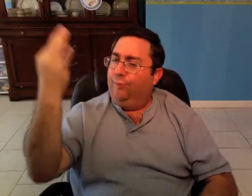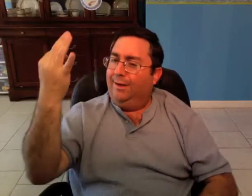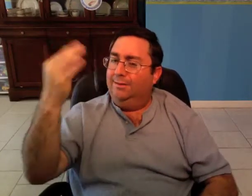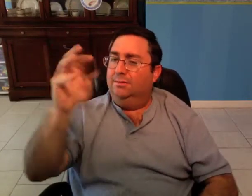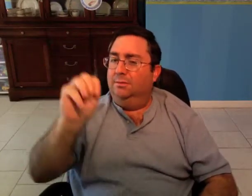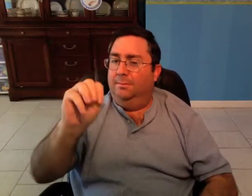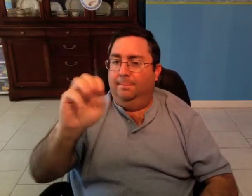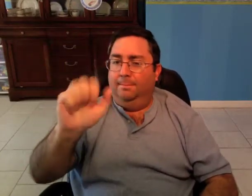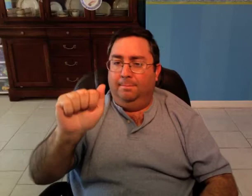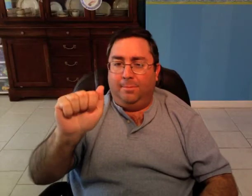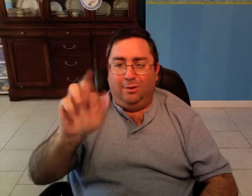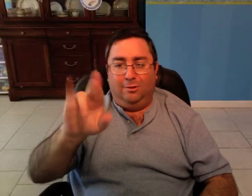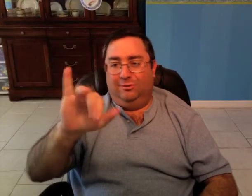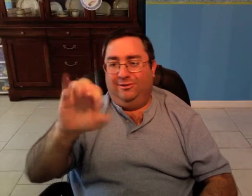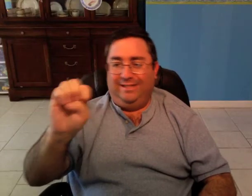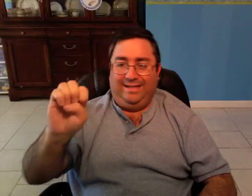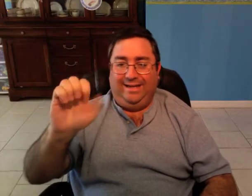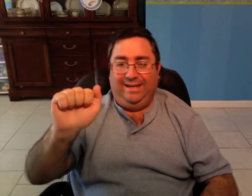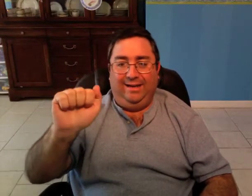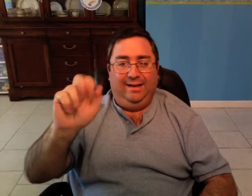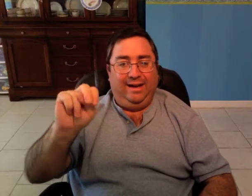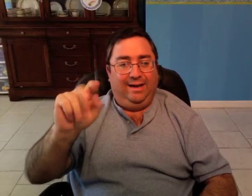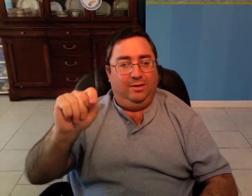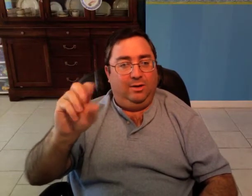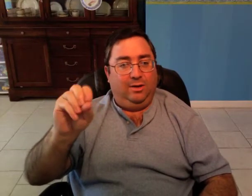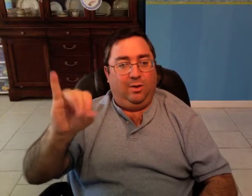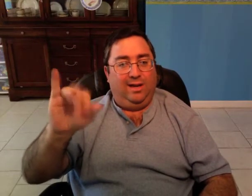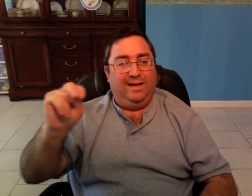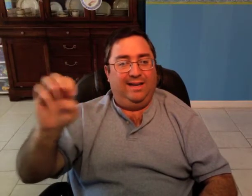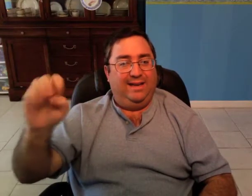Remember in France, when Marie Antoinette